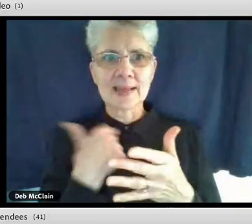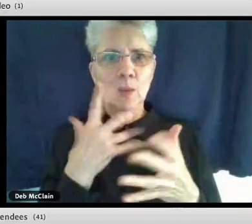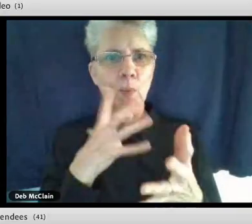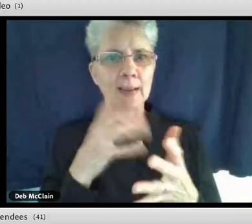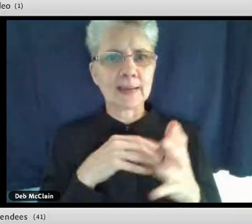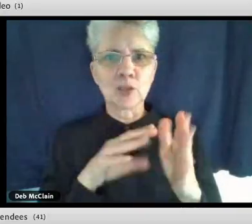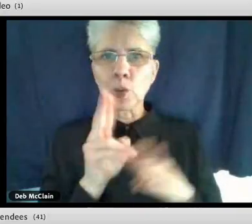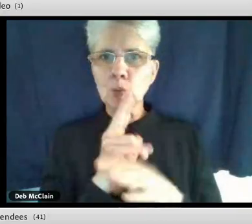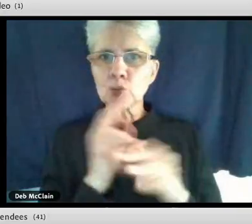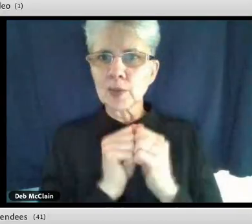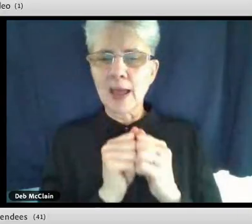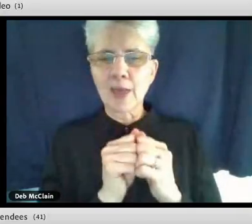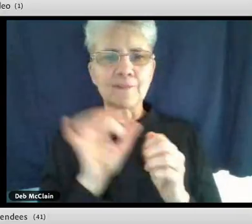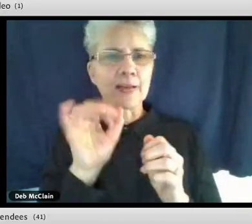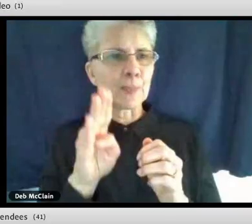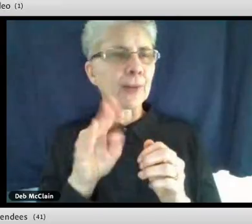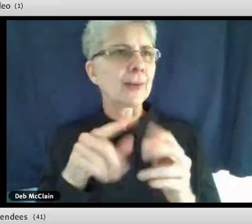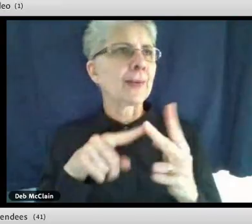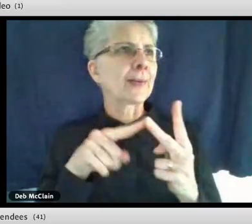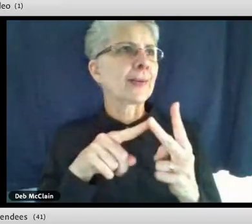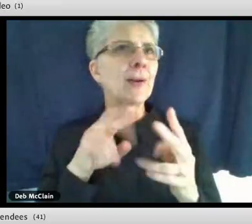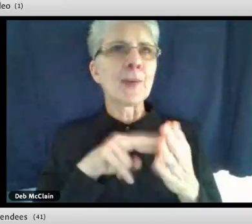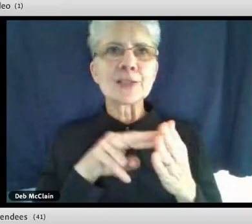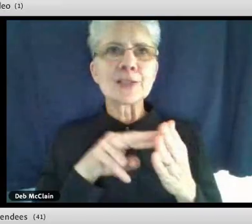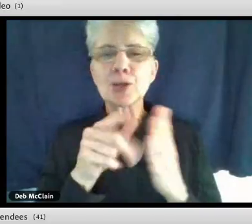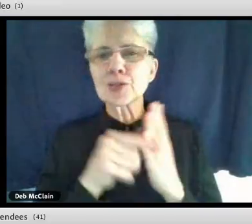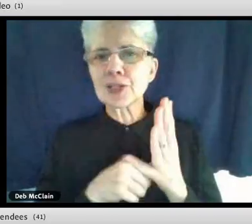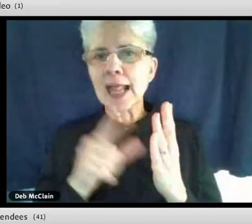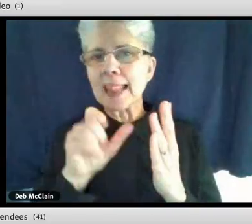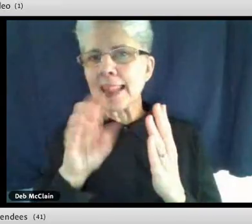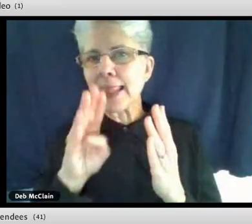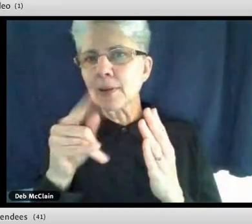Also, you know, we have all these things that we can put together whether it's your Facebook page